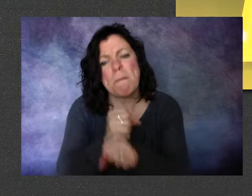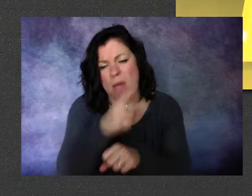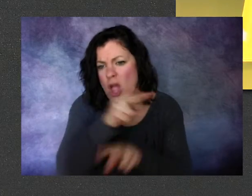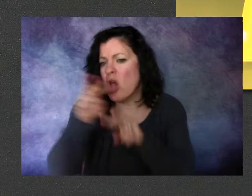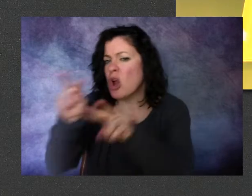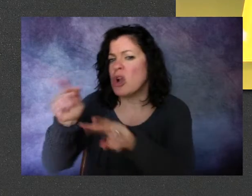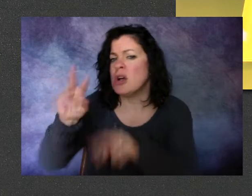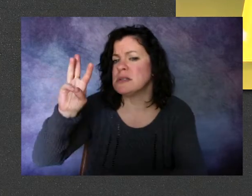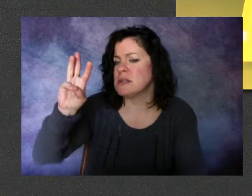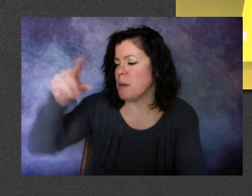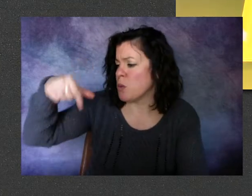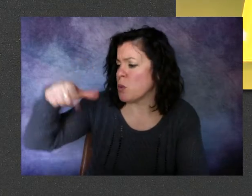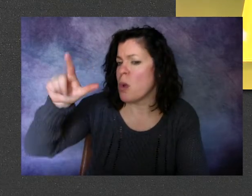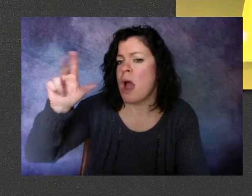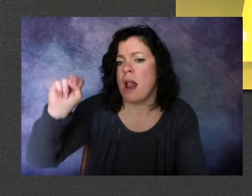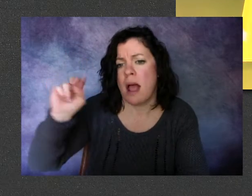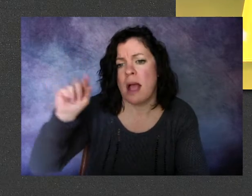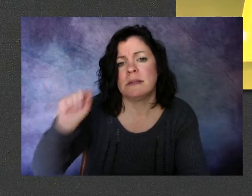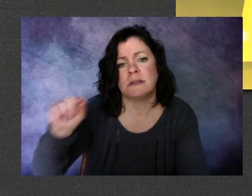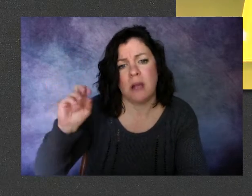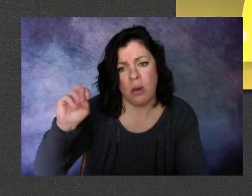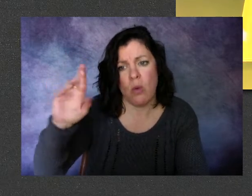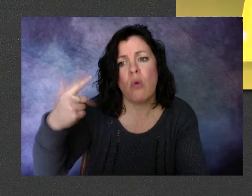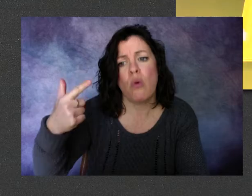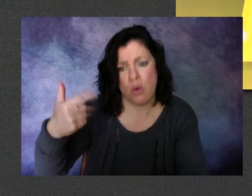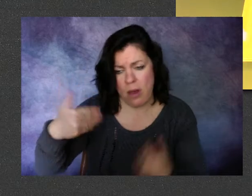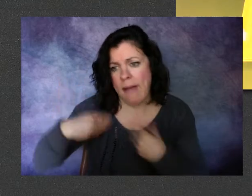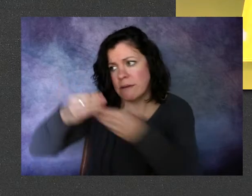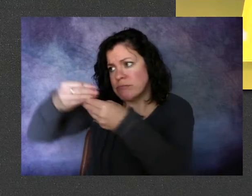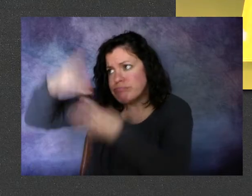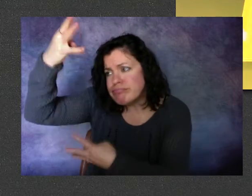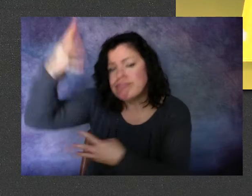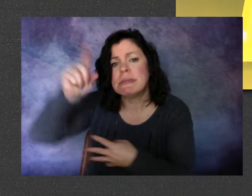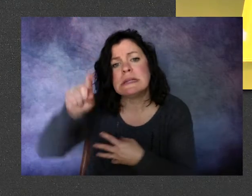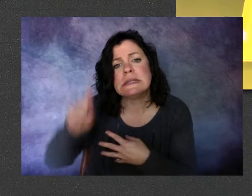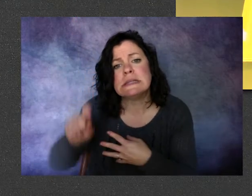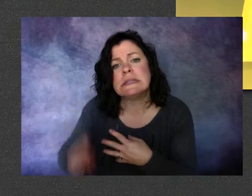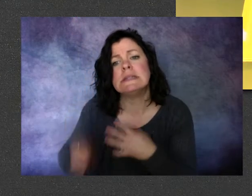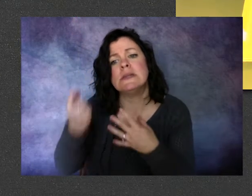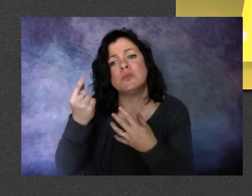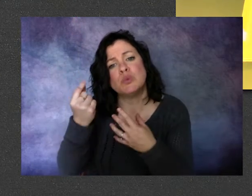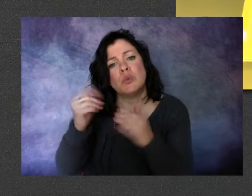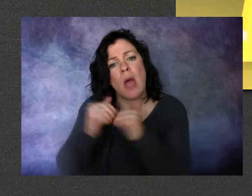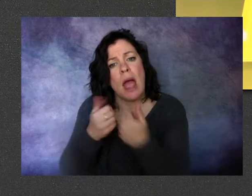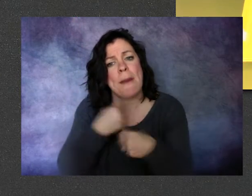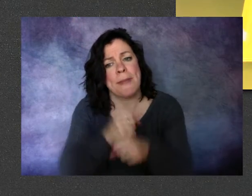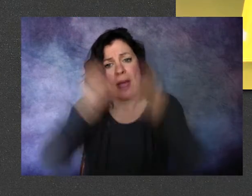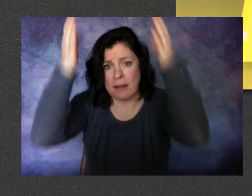guess what, they can go to WQLN.org, where there will be a list of everything you need